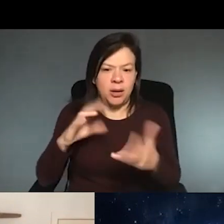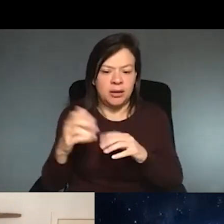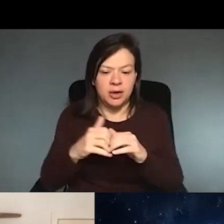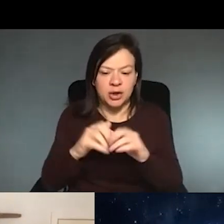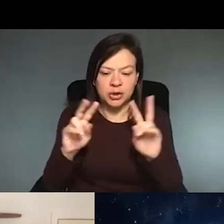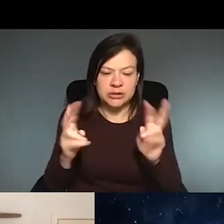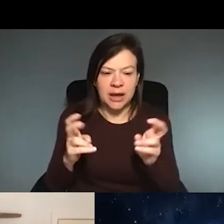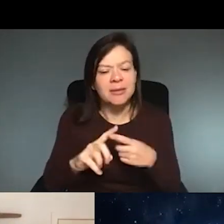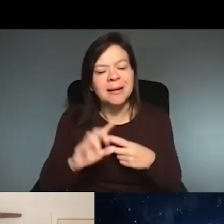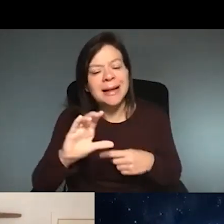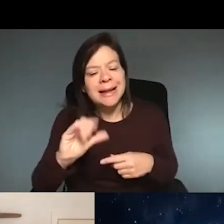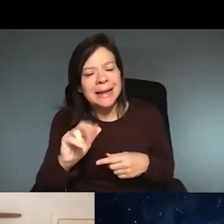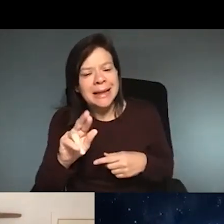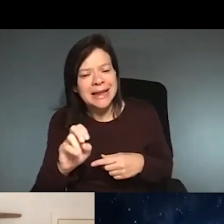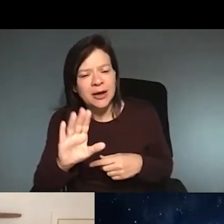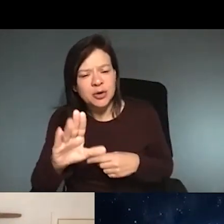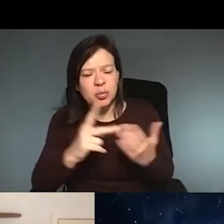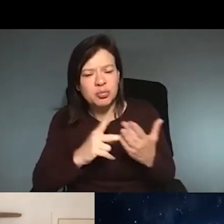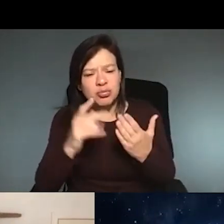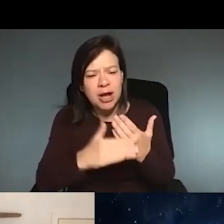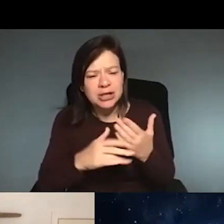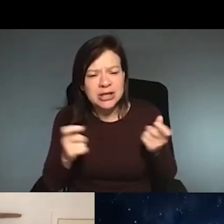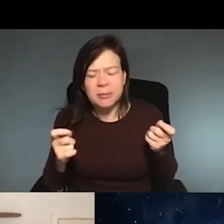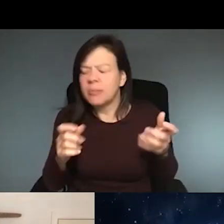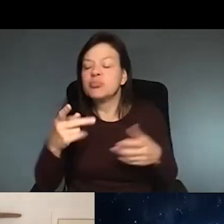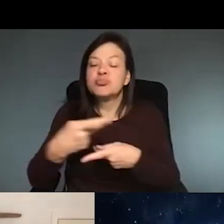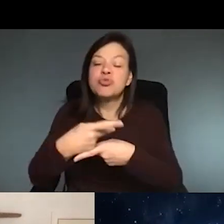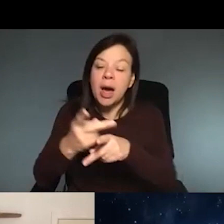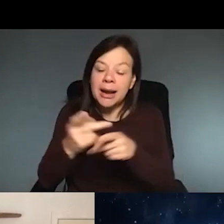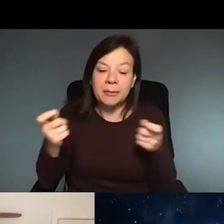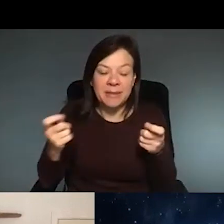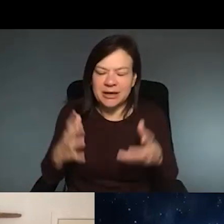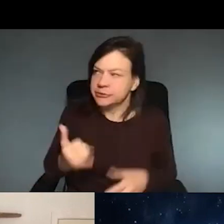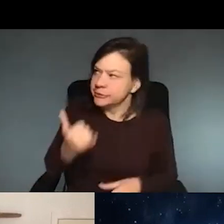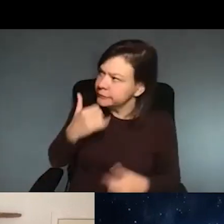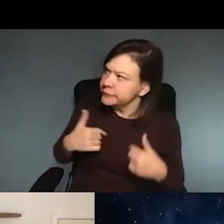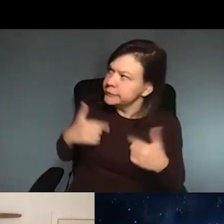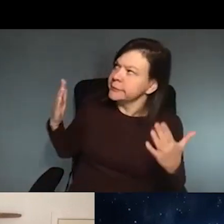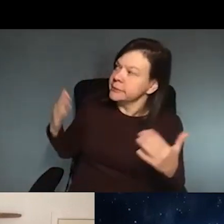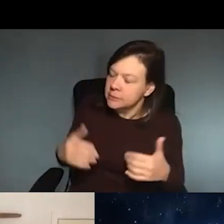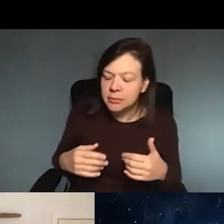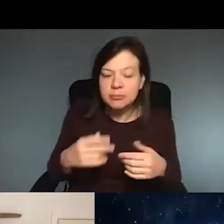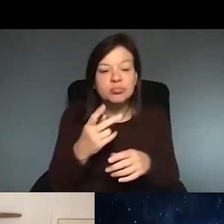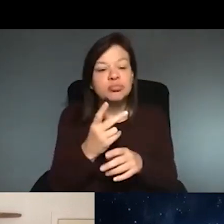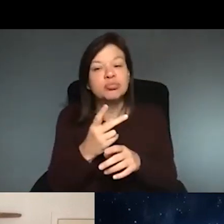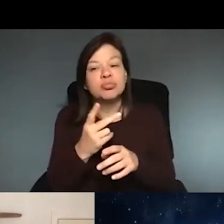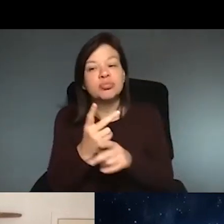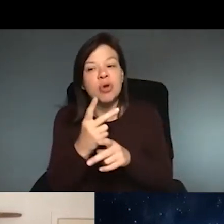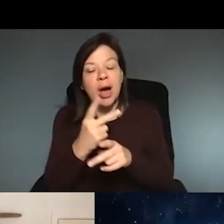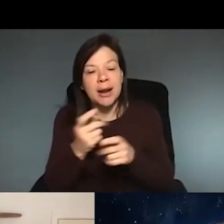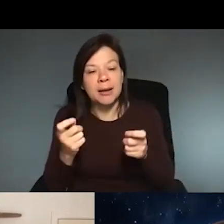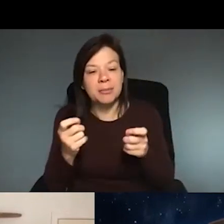CLARE PROJECT MANAGER OR PRODUCT MANAGER, PRODUCT MANAGER OF CONTENT FOUNDATIONS AND CONTENT SETTINGS.